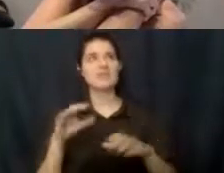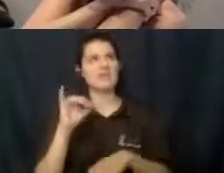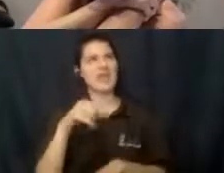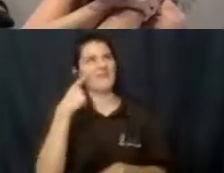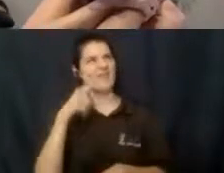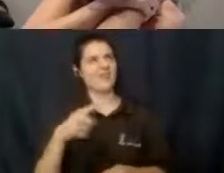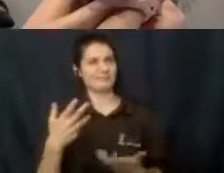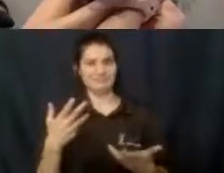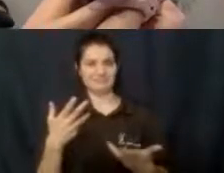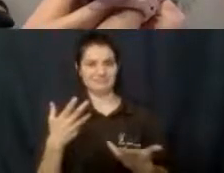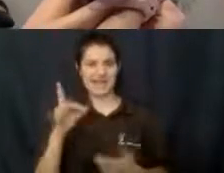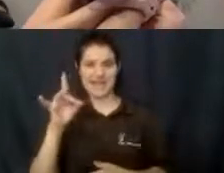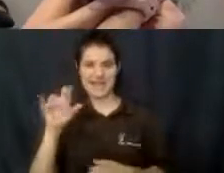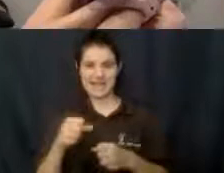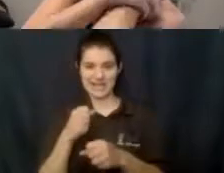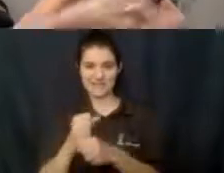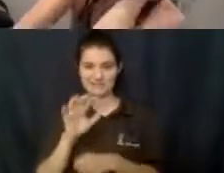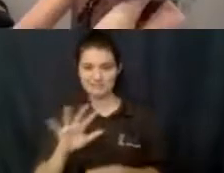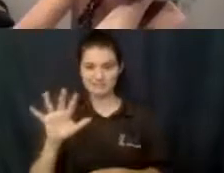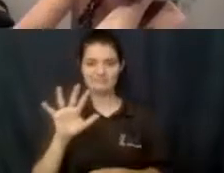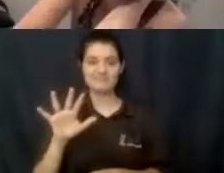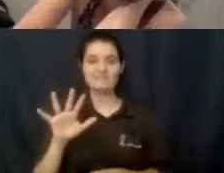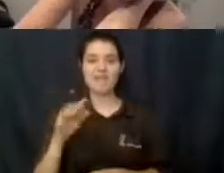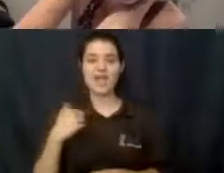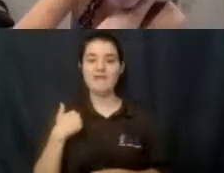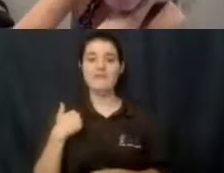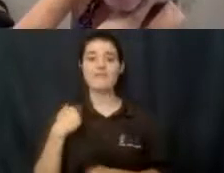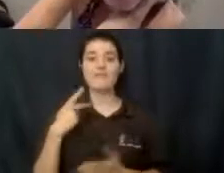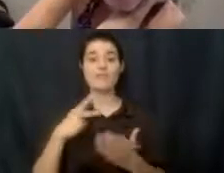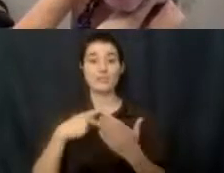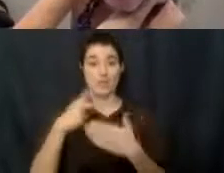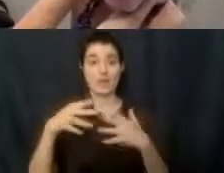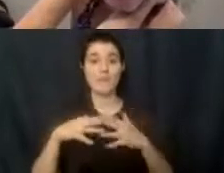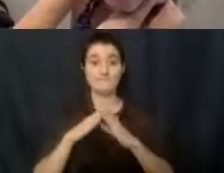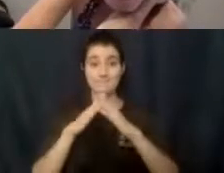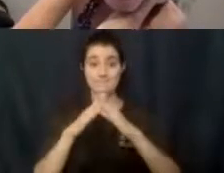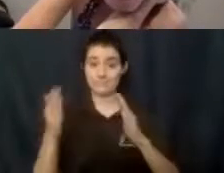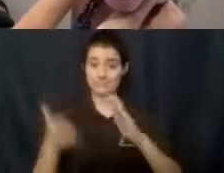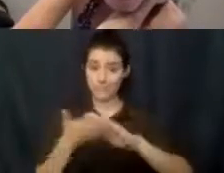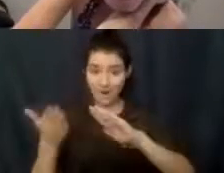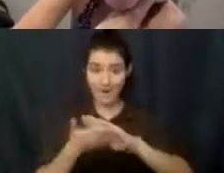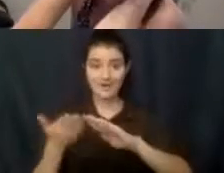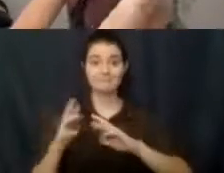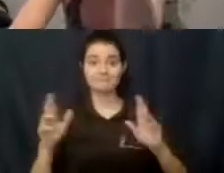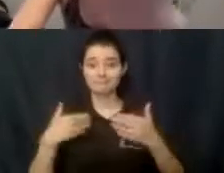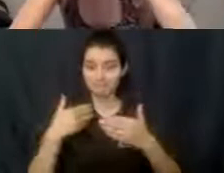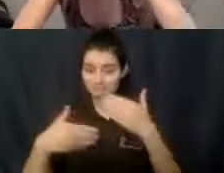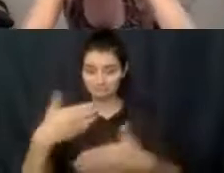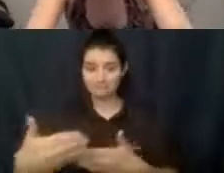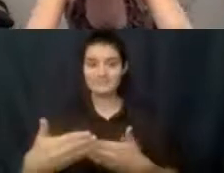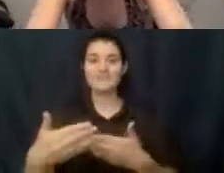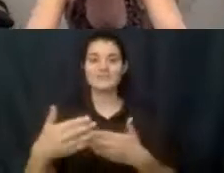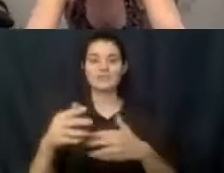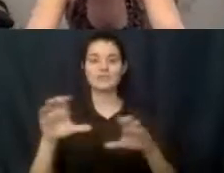I have done that job for about 18 years. Now, I am a Program Coordinator and things have gone well.